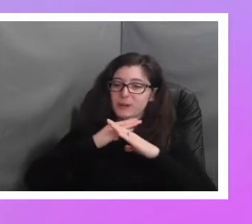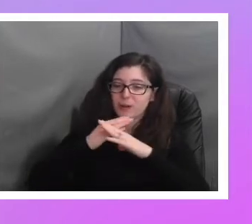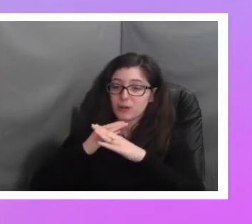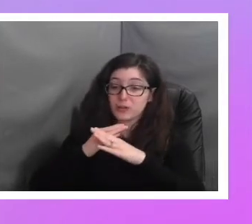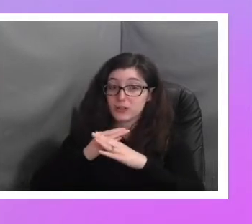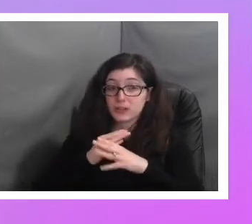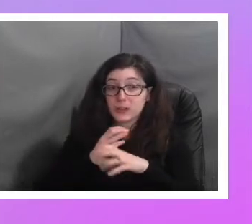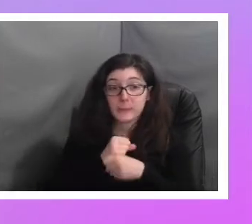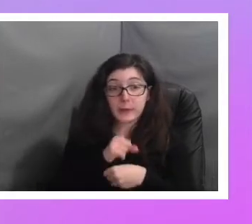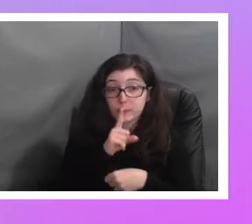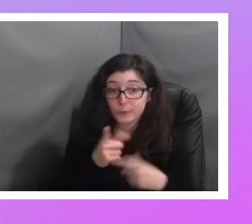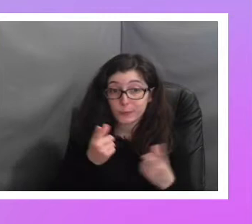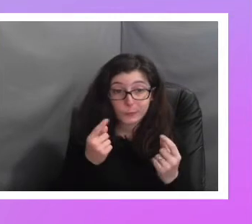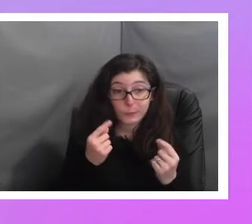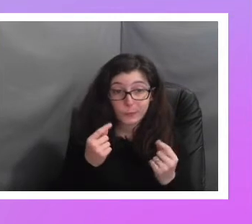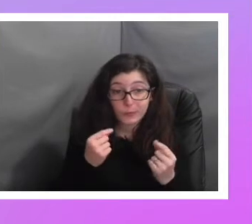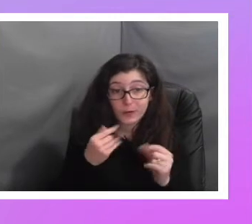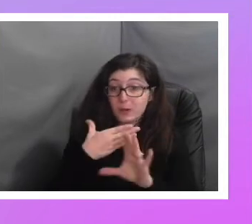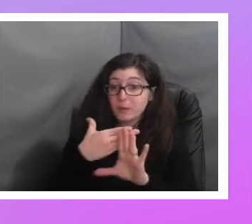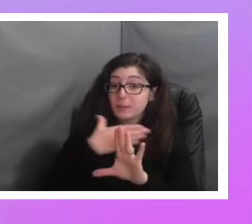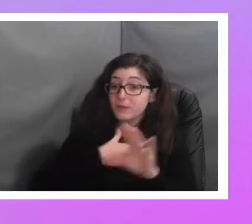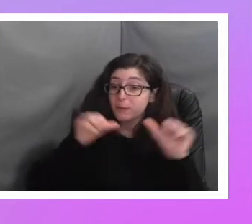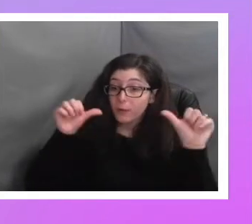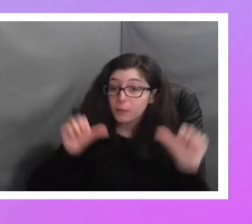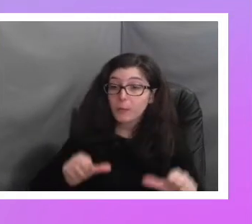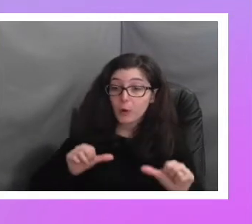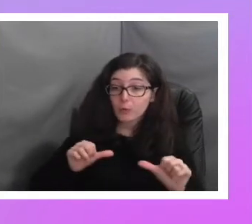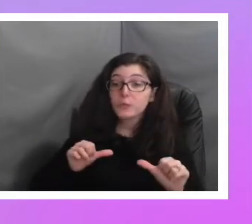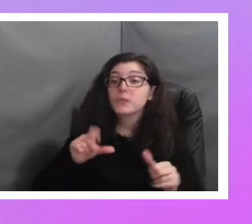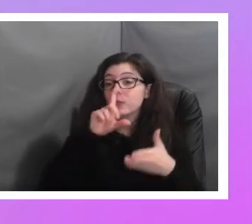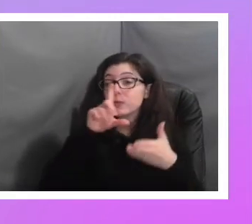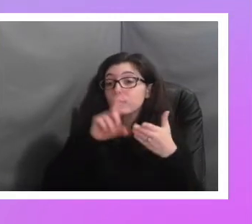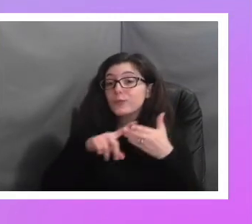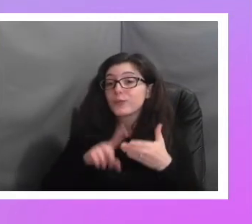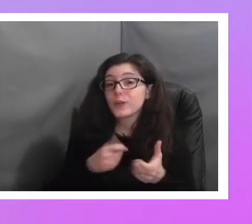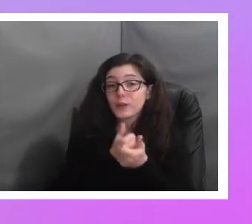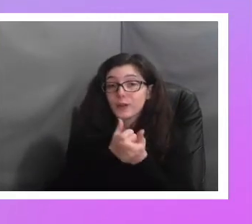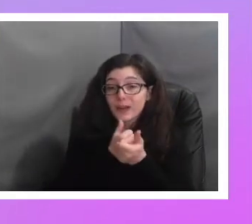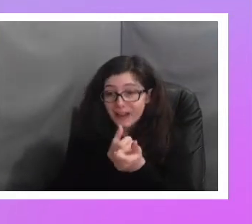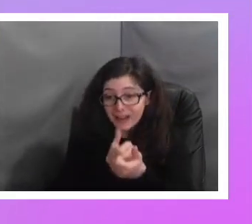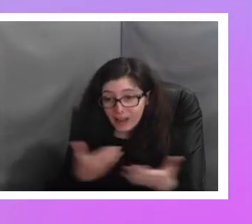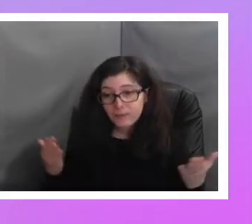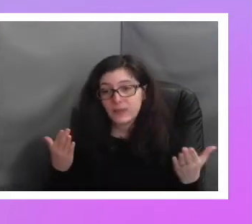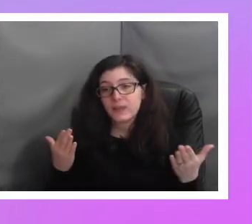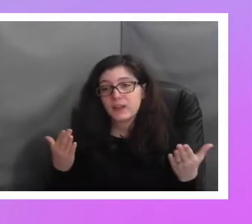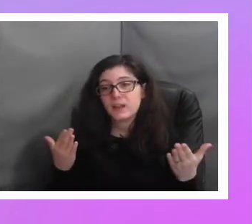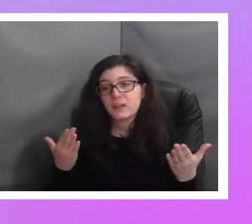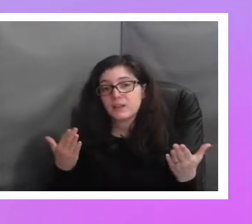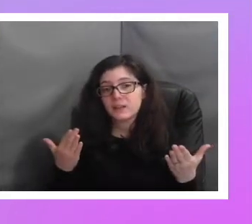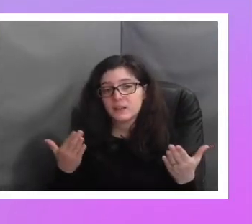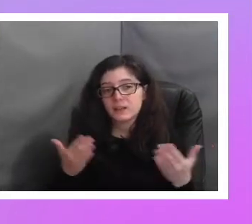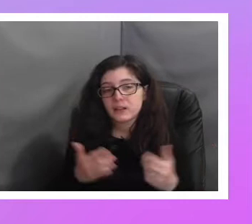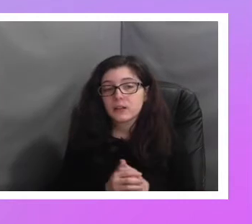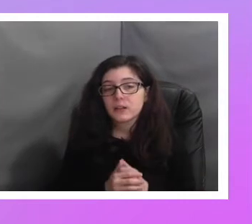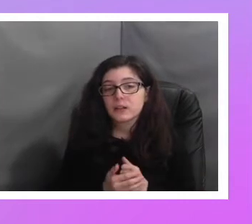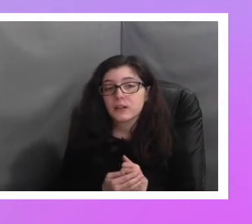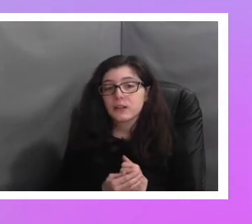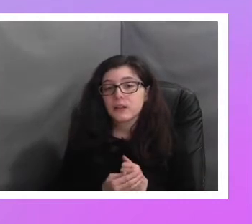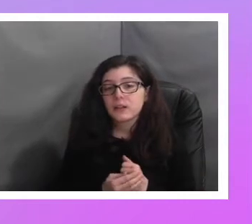gets reviewed before it gets posted, create a bottleneck, I know, we hate a bottleneck, but a bottleneck will save you